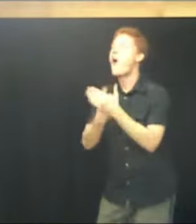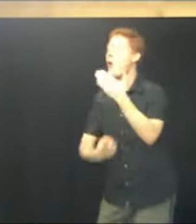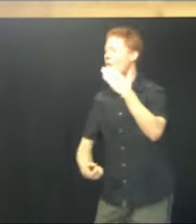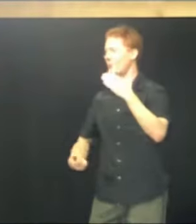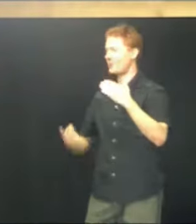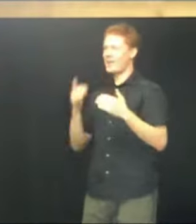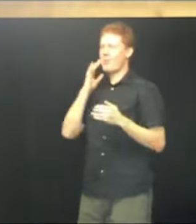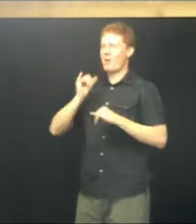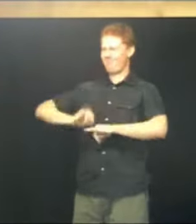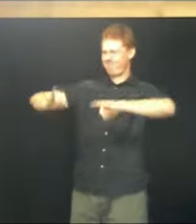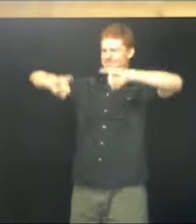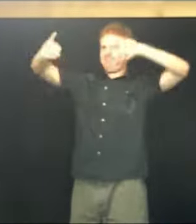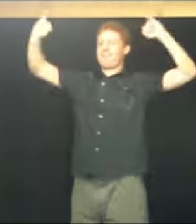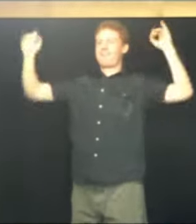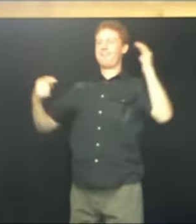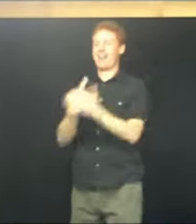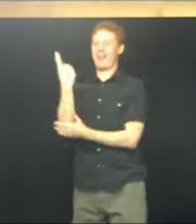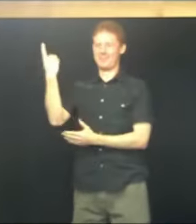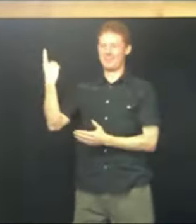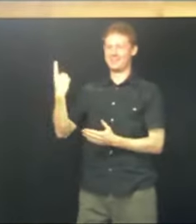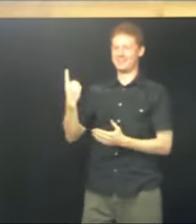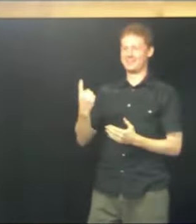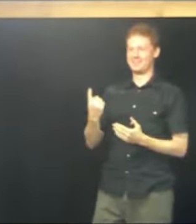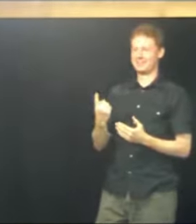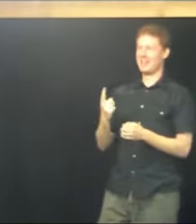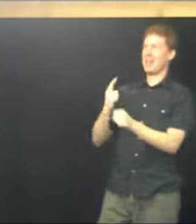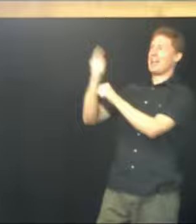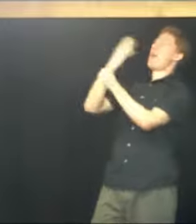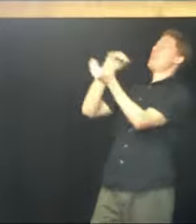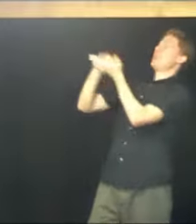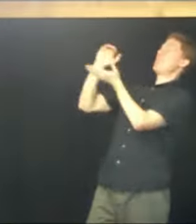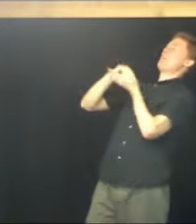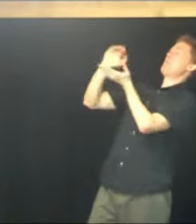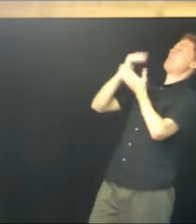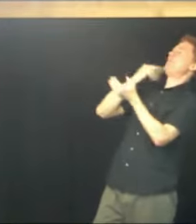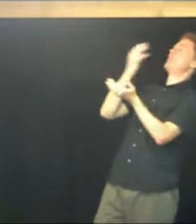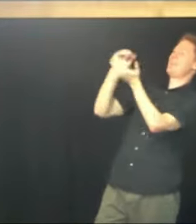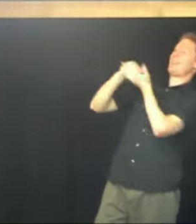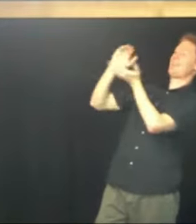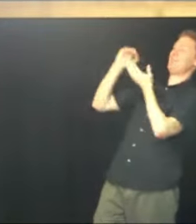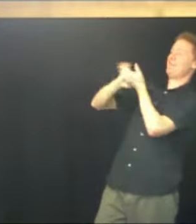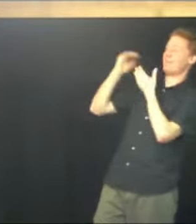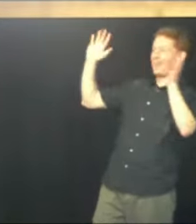Only pray when a realy terrible crysis happens and cry out to God for help